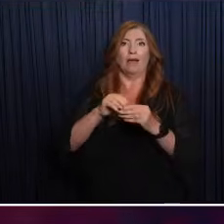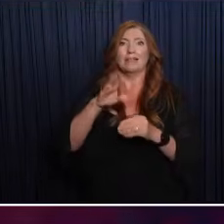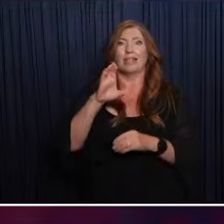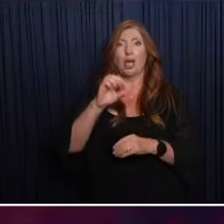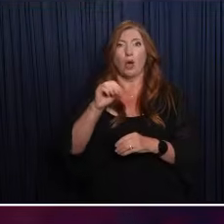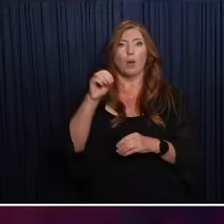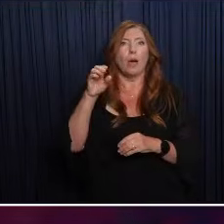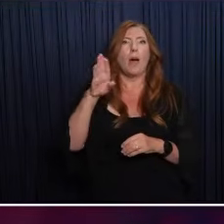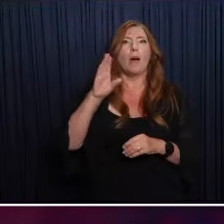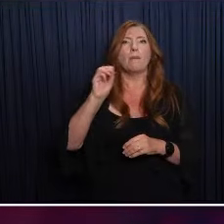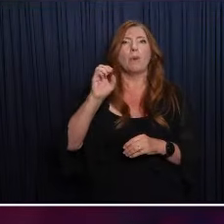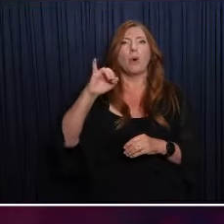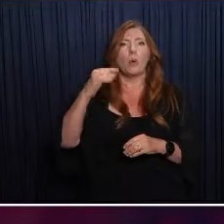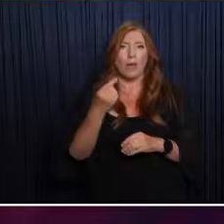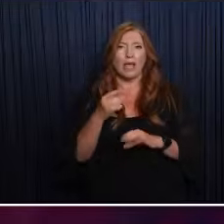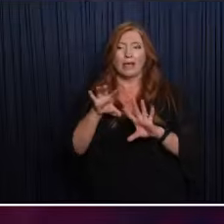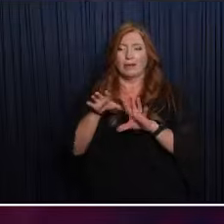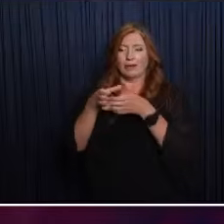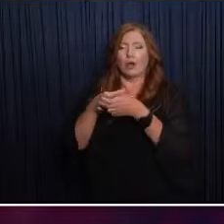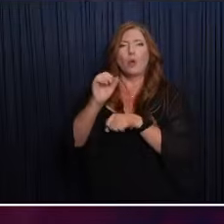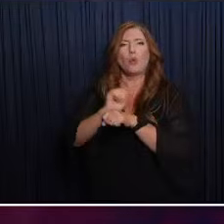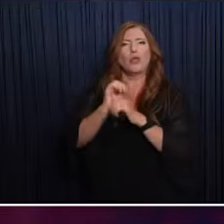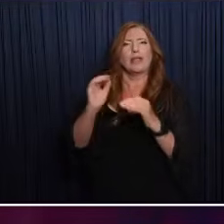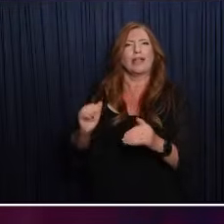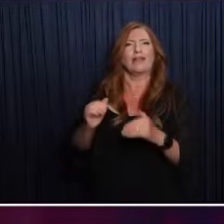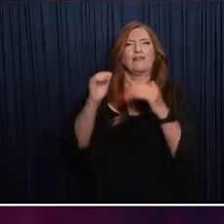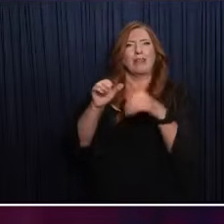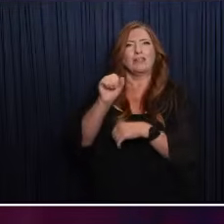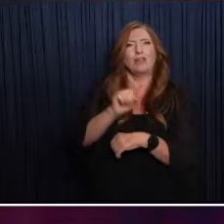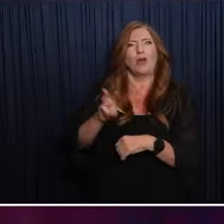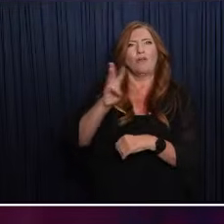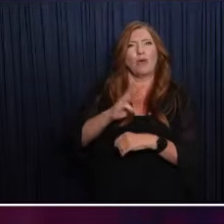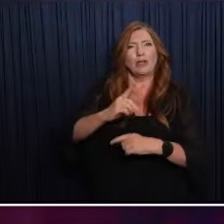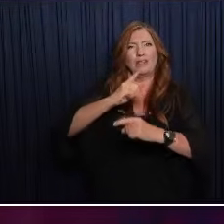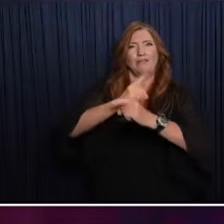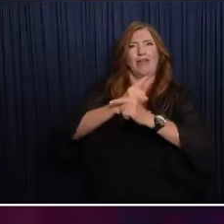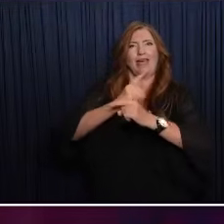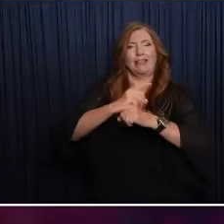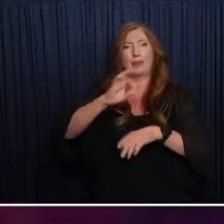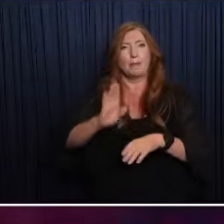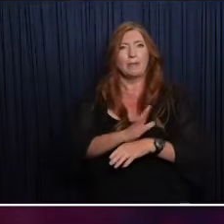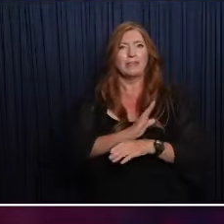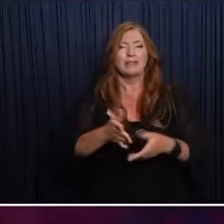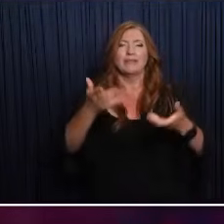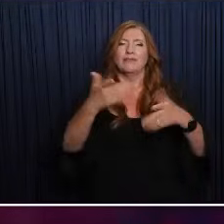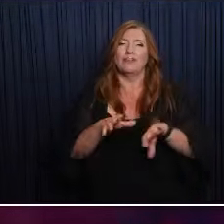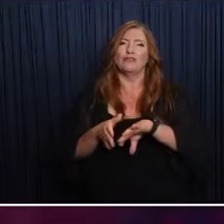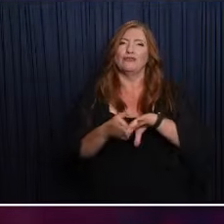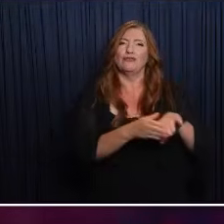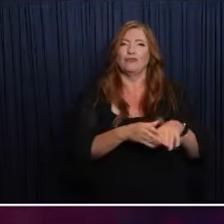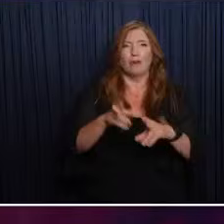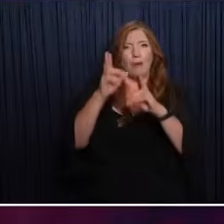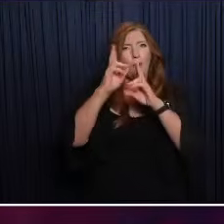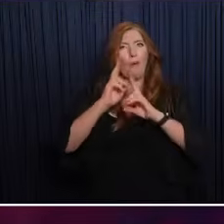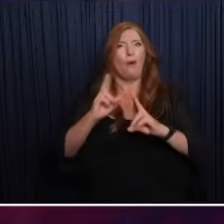SPENT 20 PLUS YEARS AS A TECH